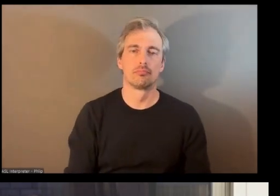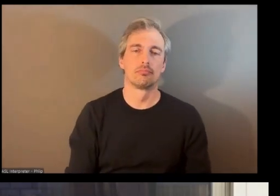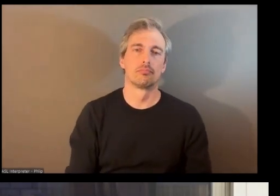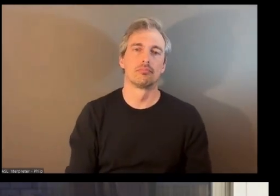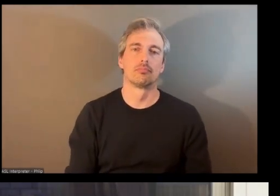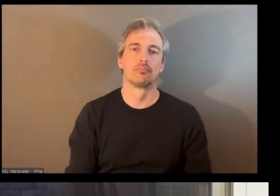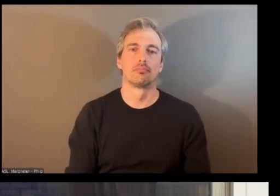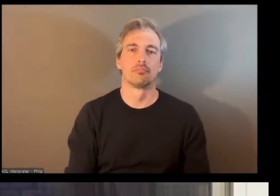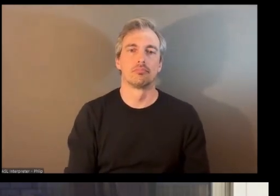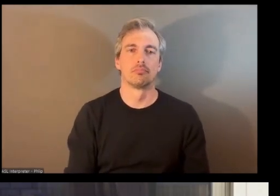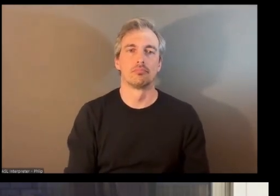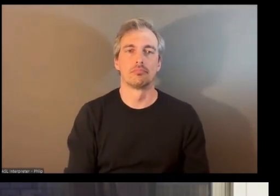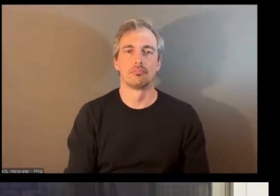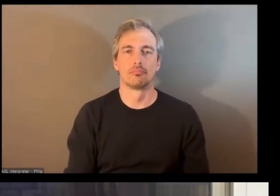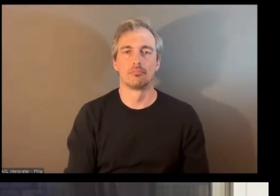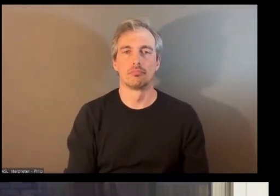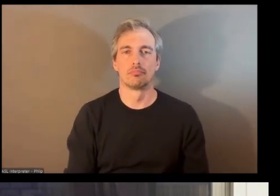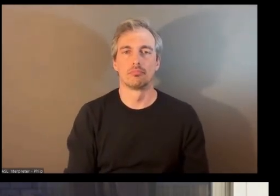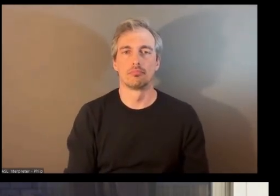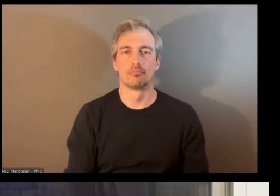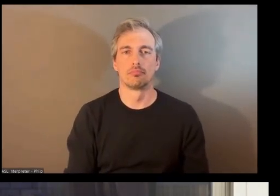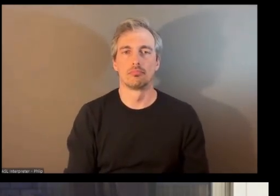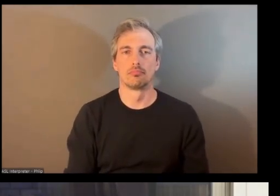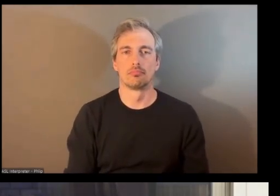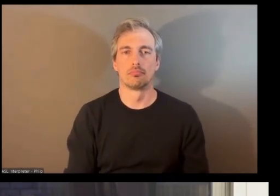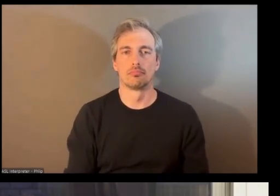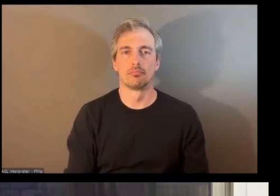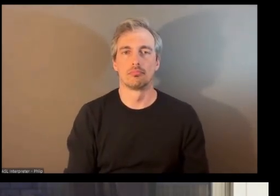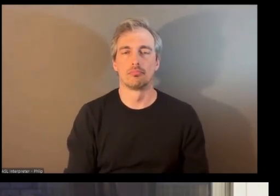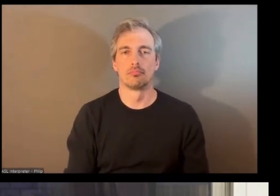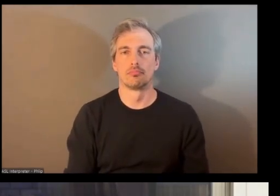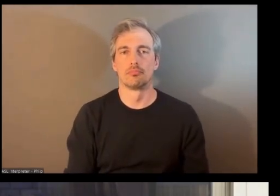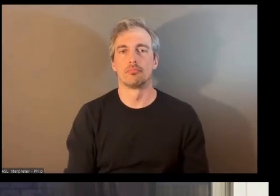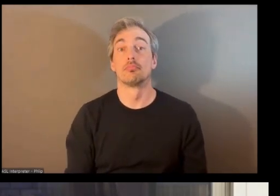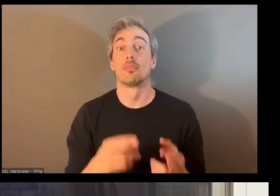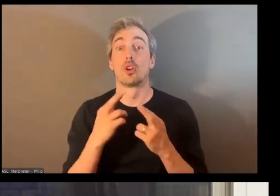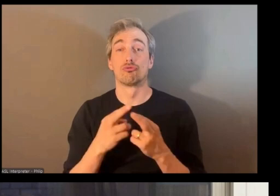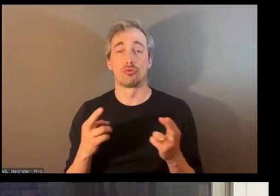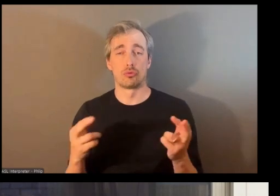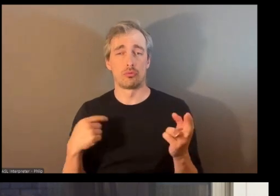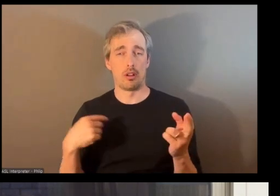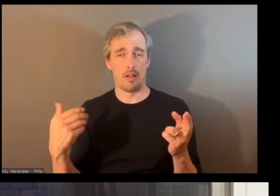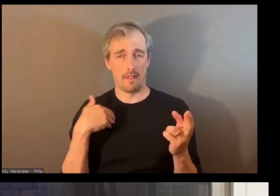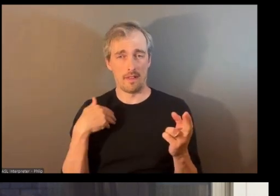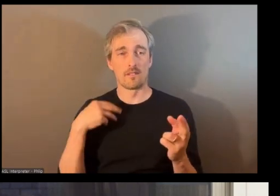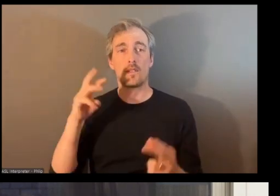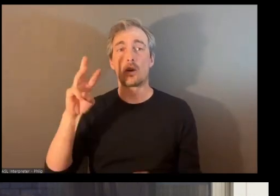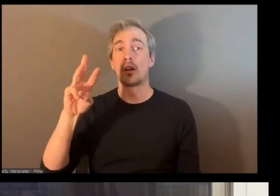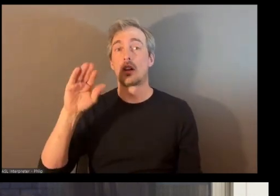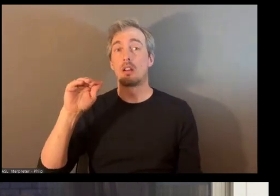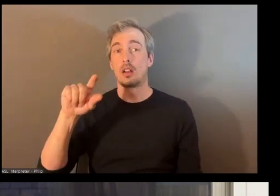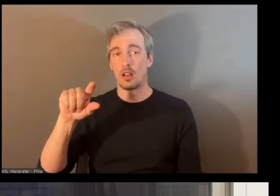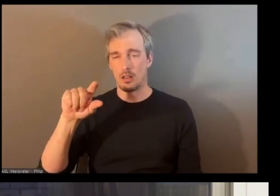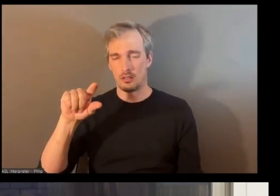The resources I have are the WCAG Guidelines, it's the Guideline 2.2 Enough